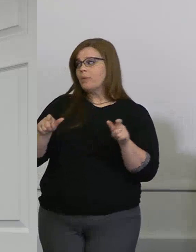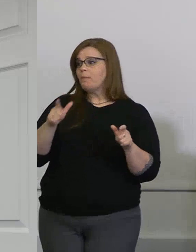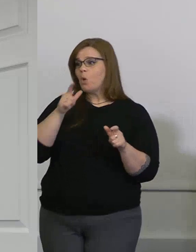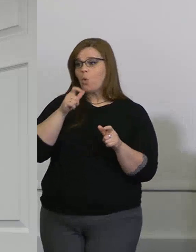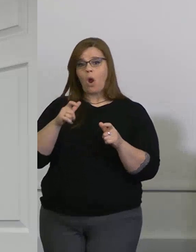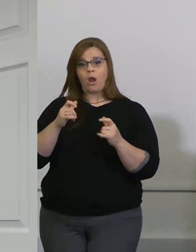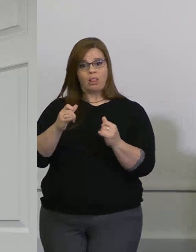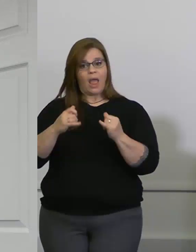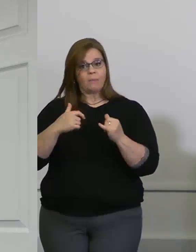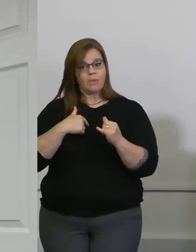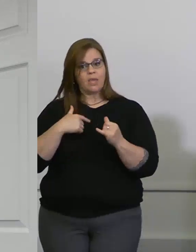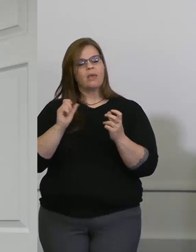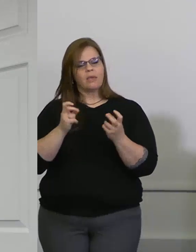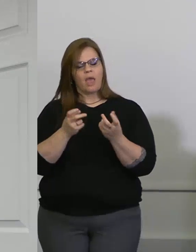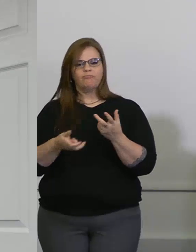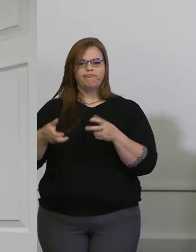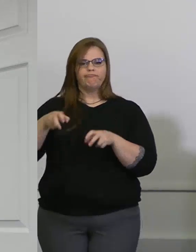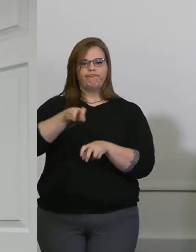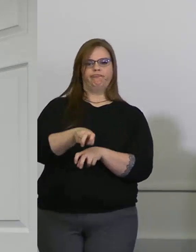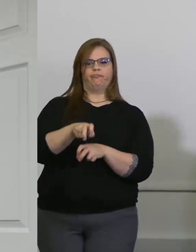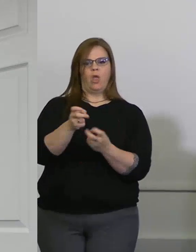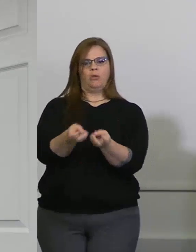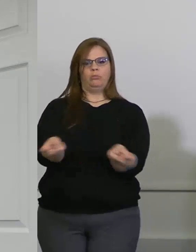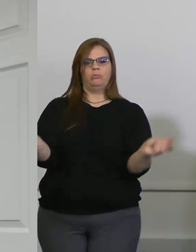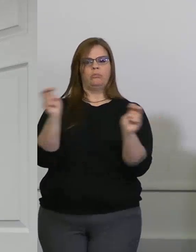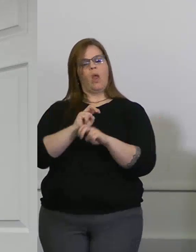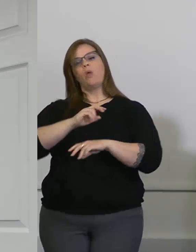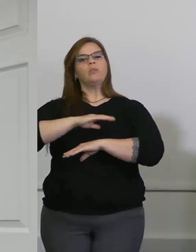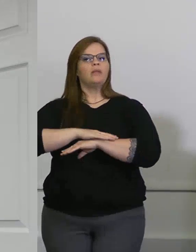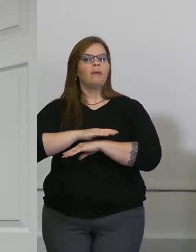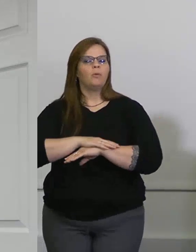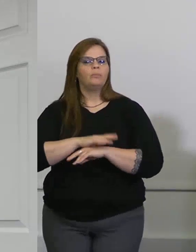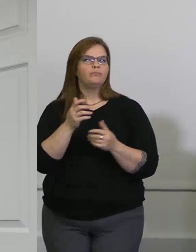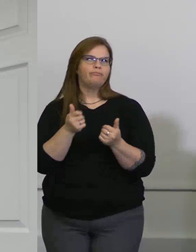And you know, and I I met with some colleagues just before